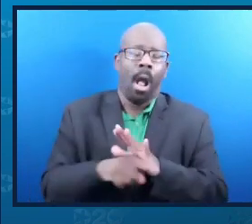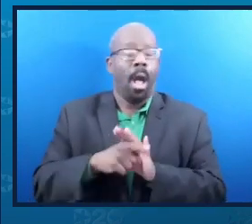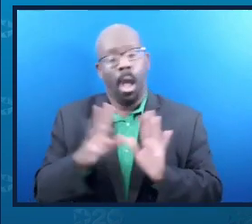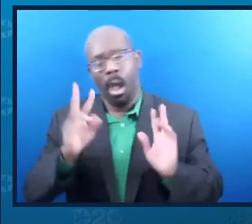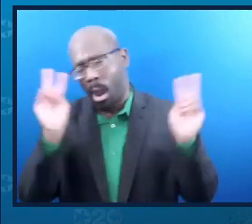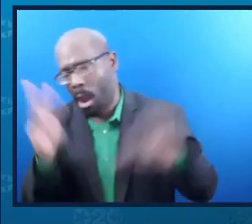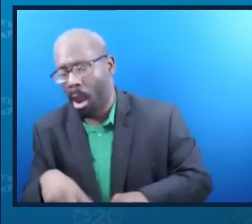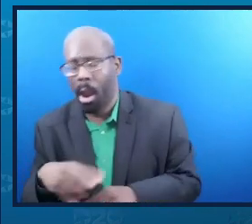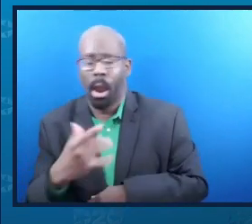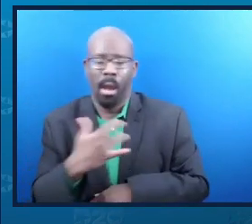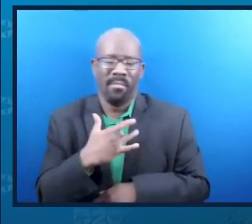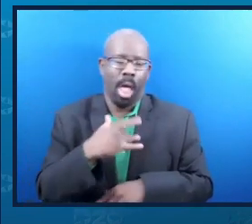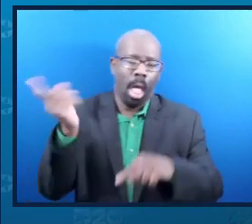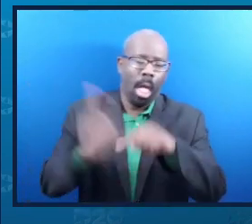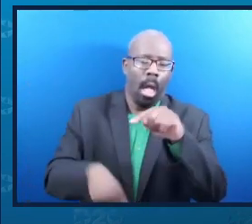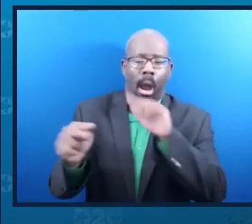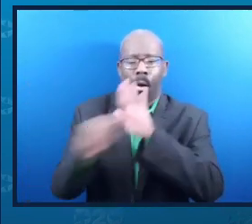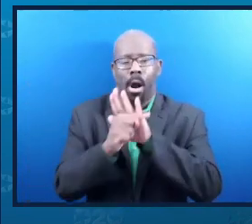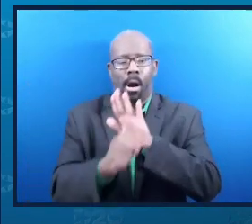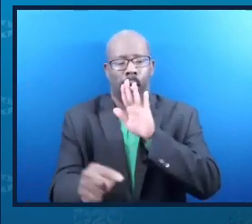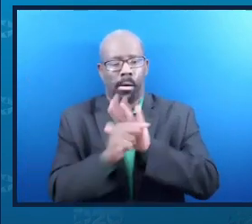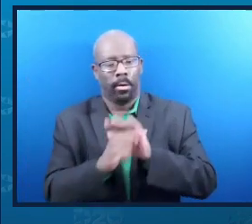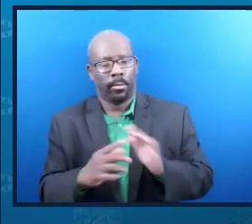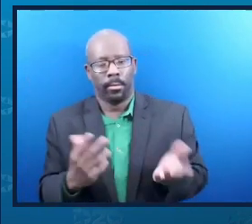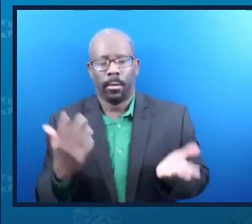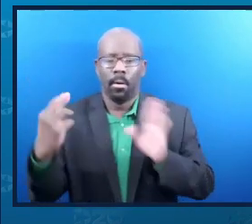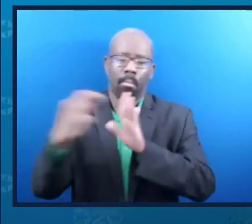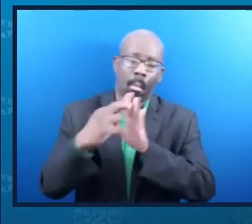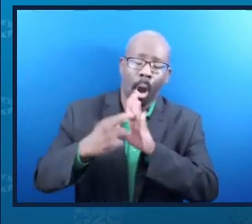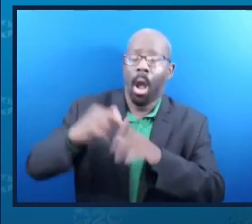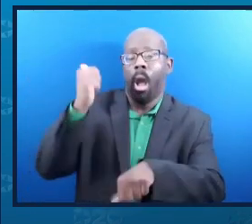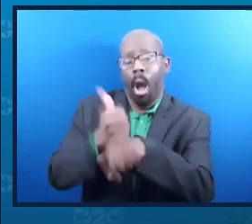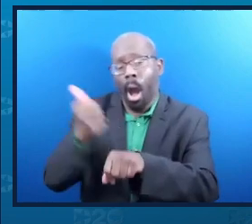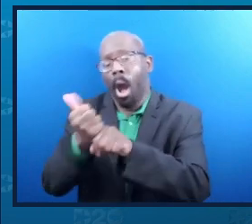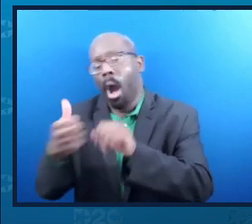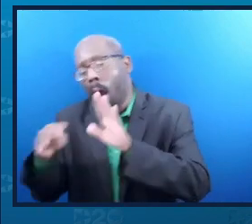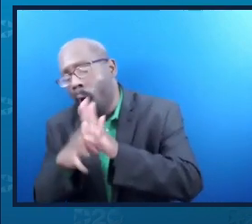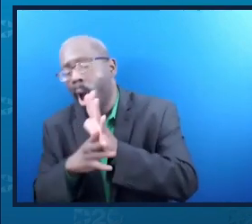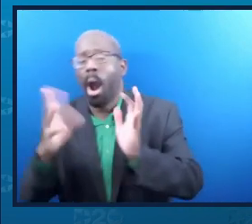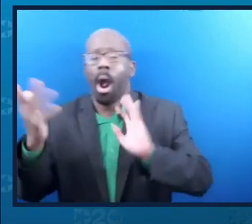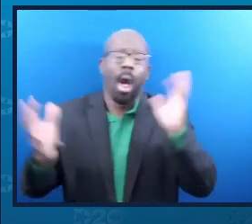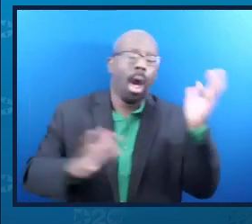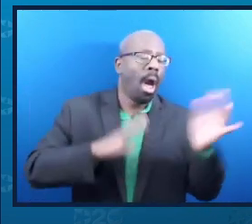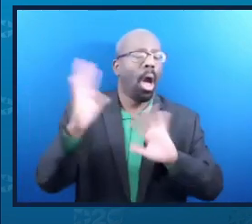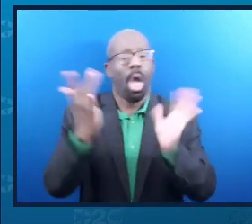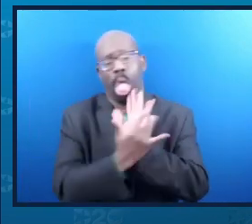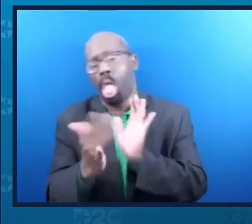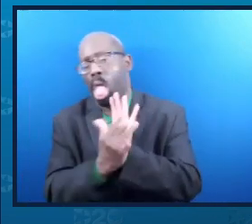THE WAY THE RULES HAVE BEEN SET UP AND ABUSED IN CONGRESS MAKE